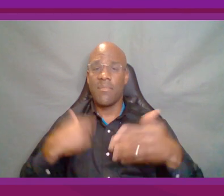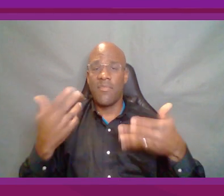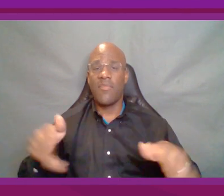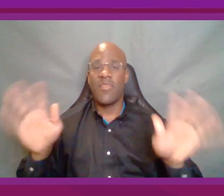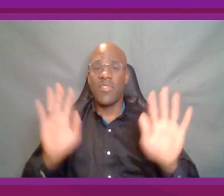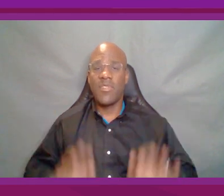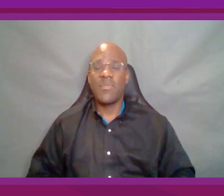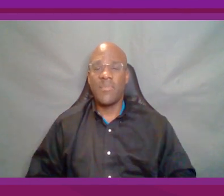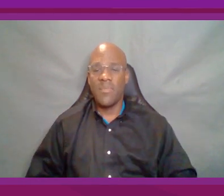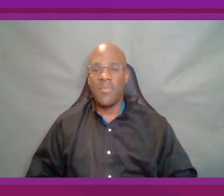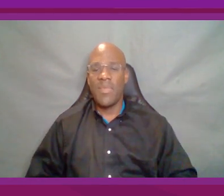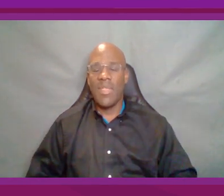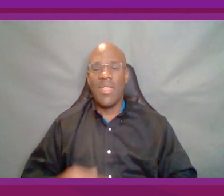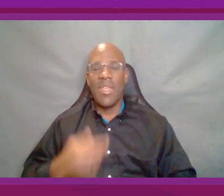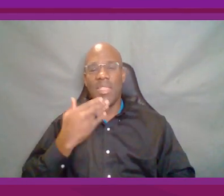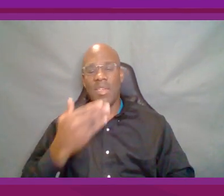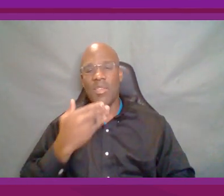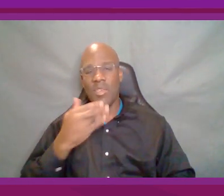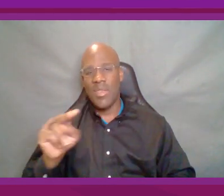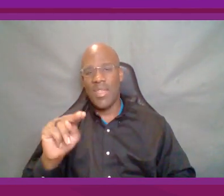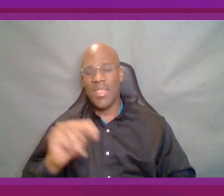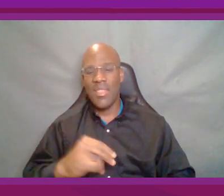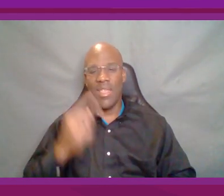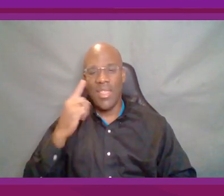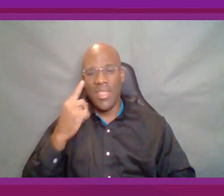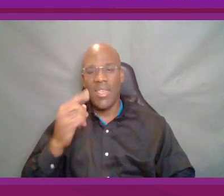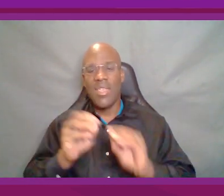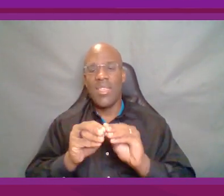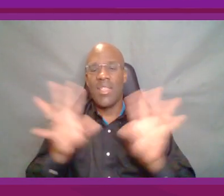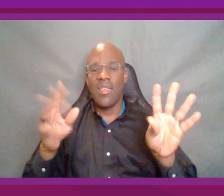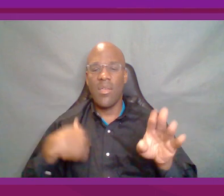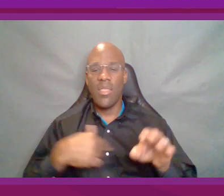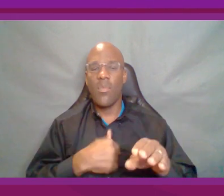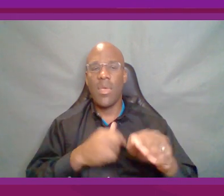[MOYA]: Thank you for that Nicholas. I think it's very clear that we're needing that very different